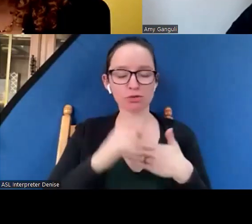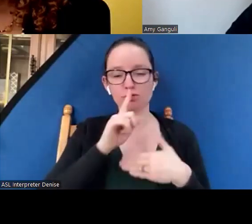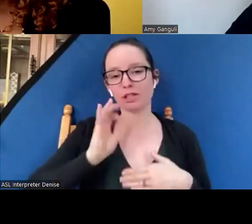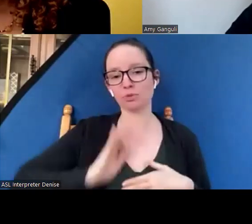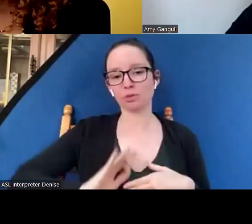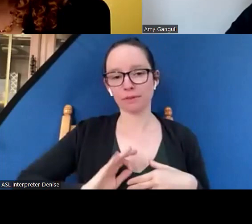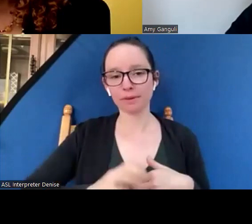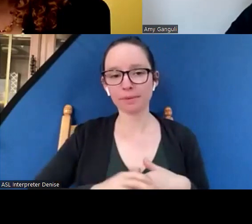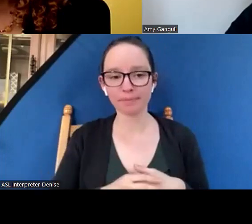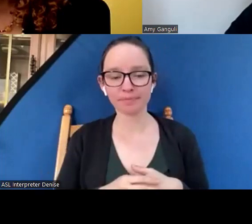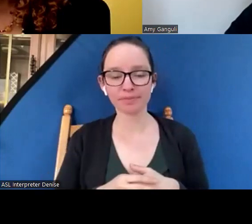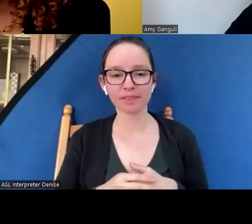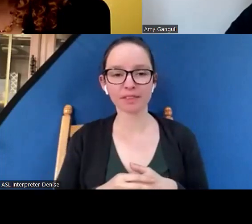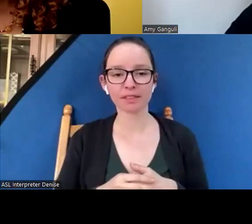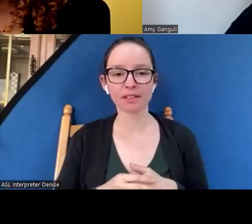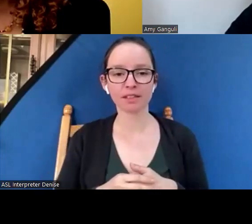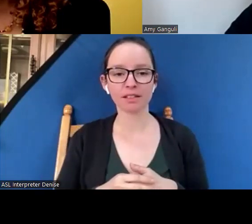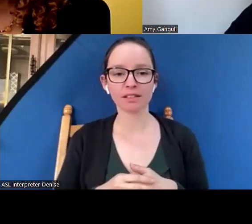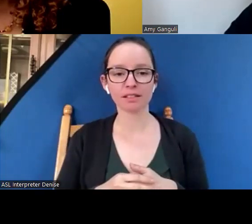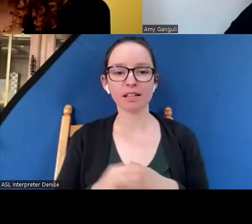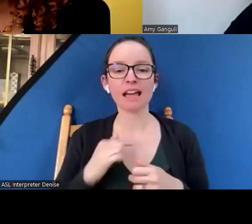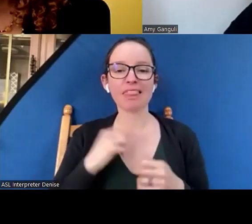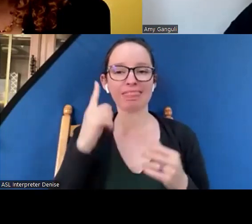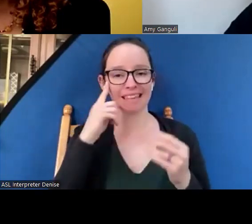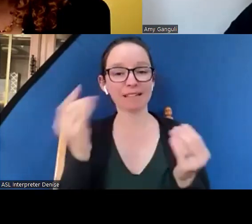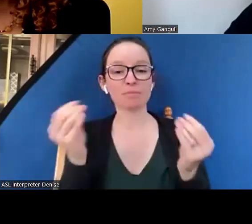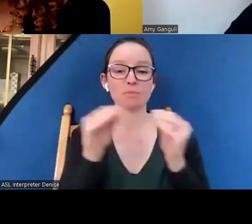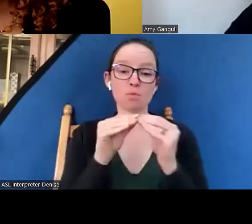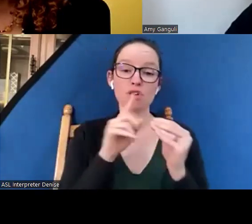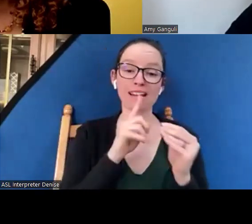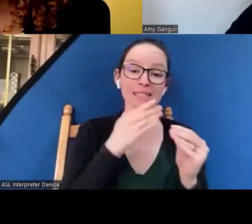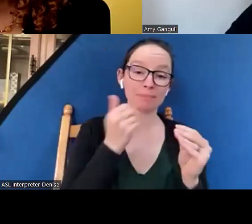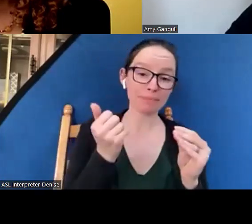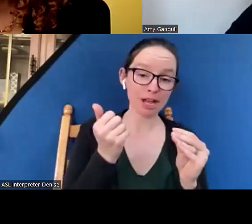So I mean I think more is better, but it is, it is, it is.